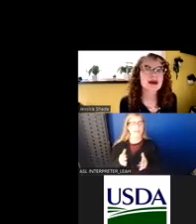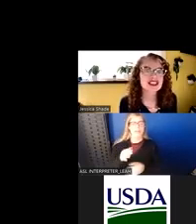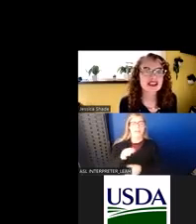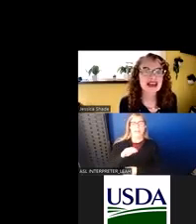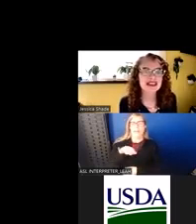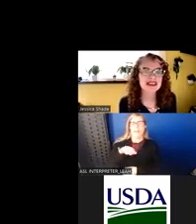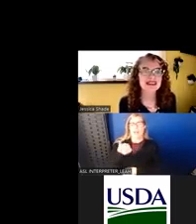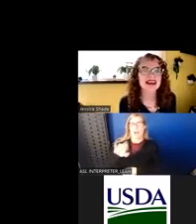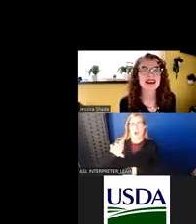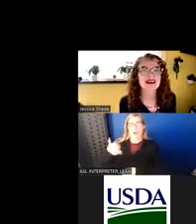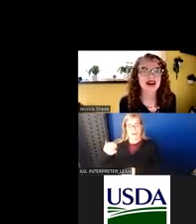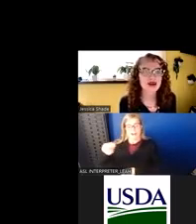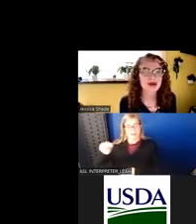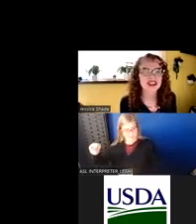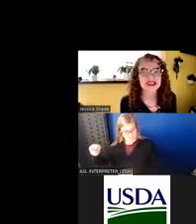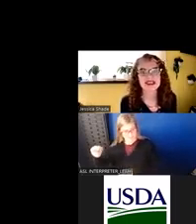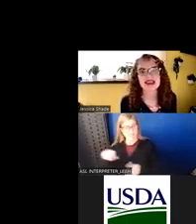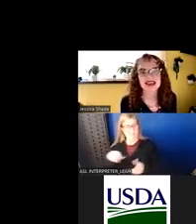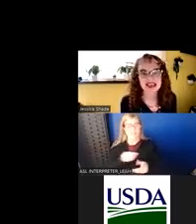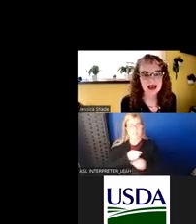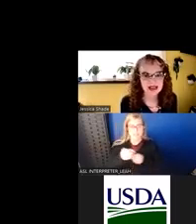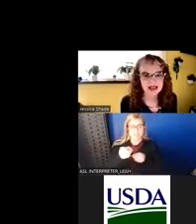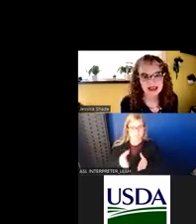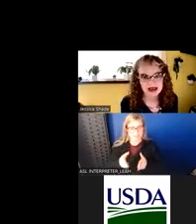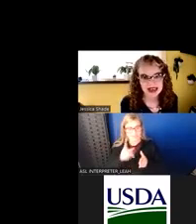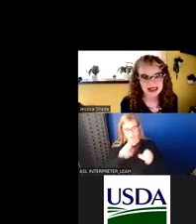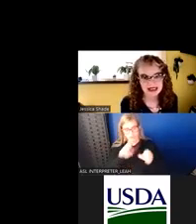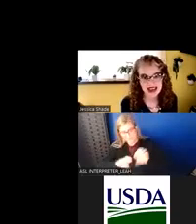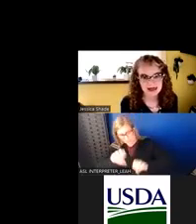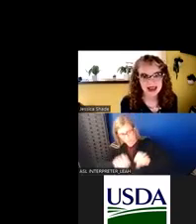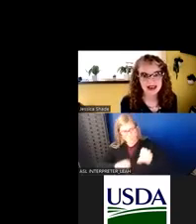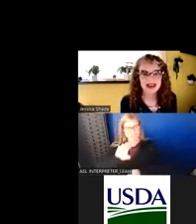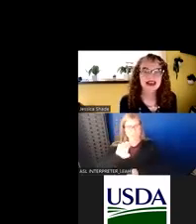specializes in evaluations and ecosystem needs assessment.